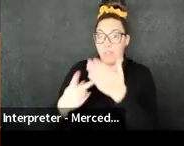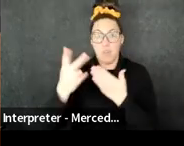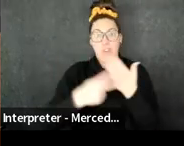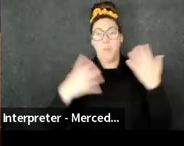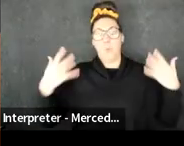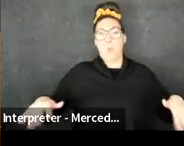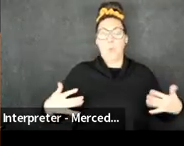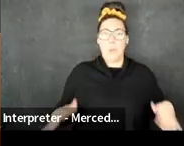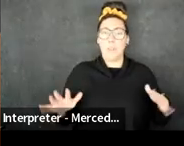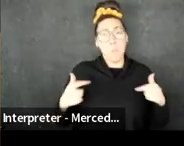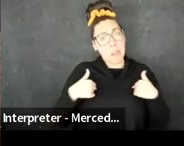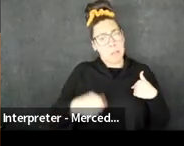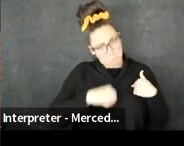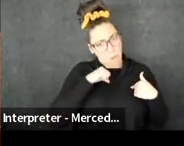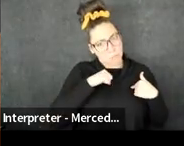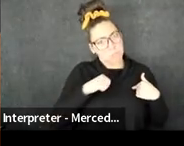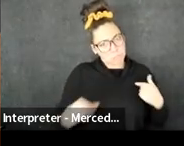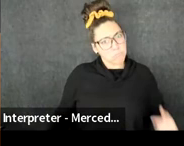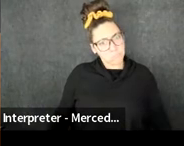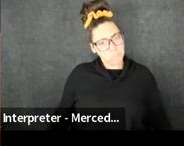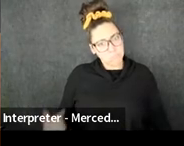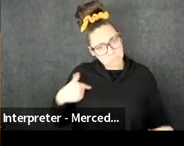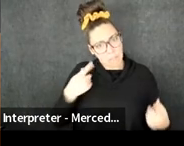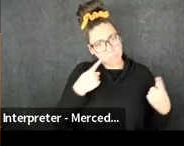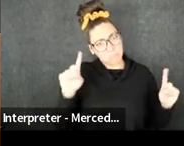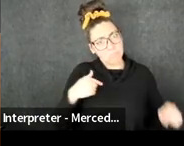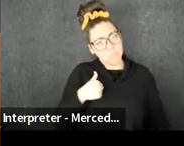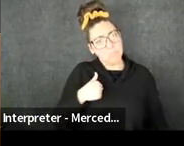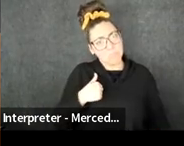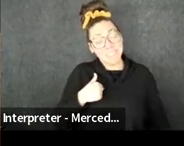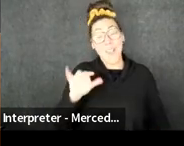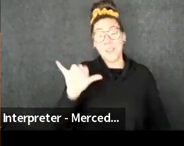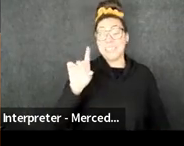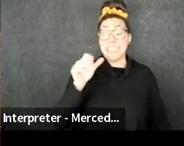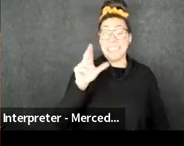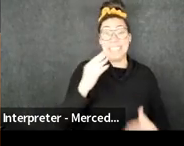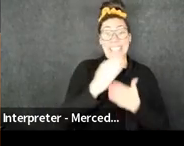But I am very proud of the fact that I was able to make Dean's list a couple of times. I F.C.C.